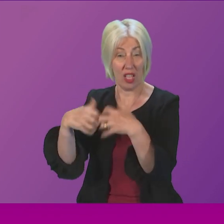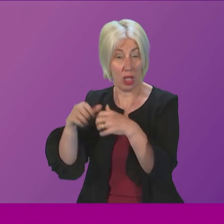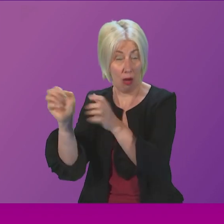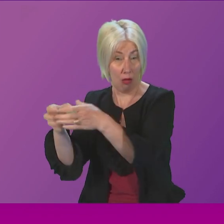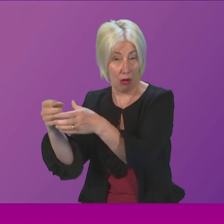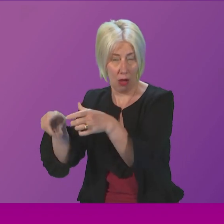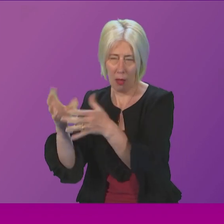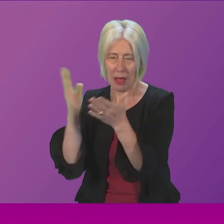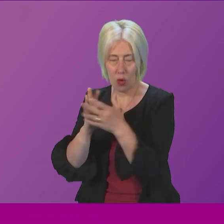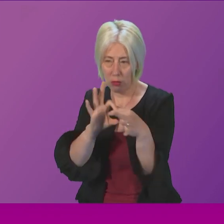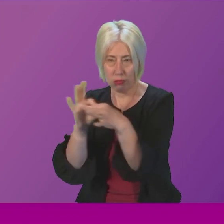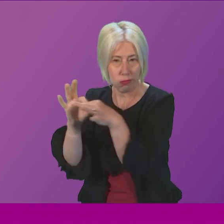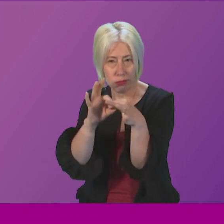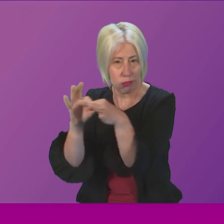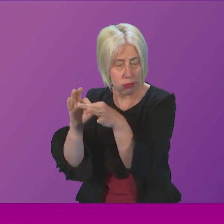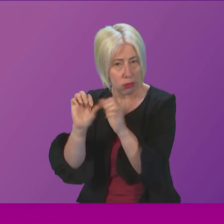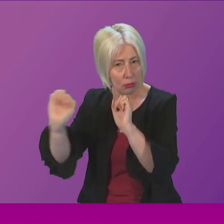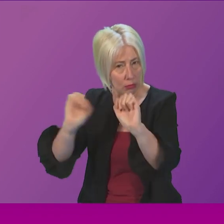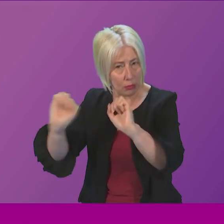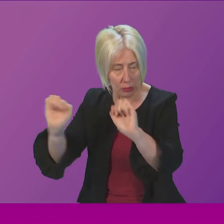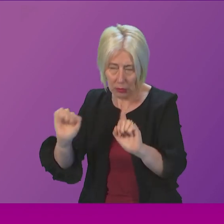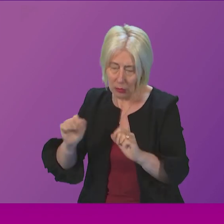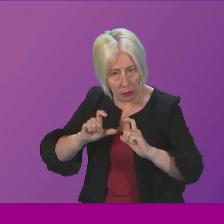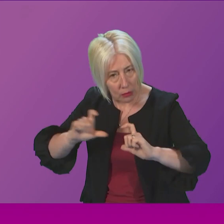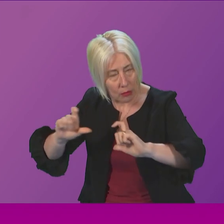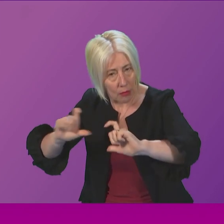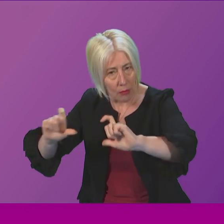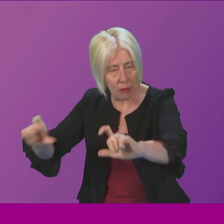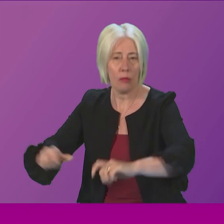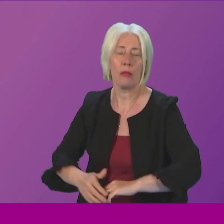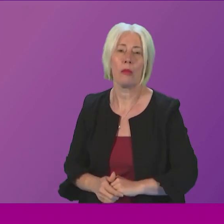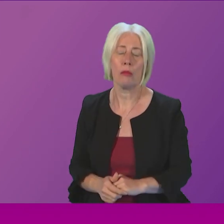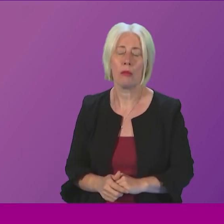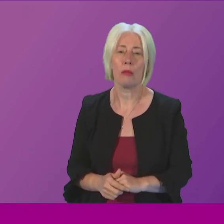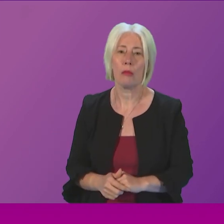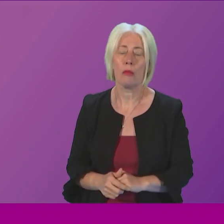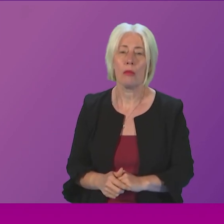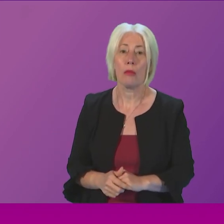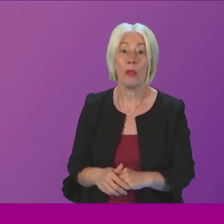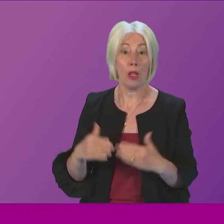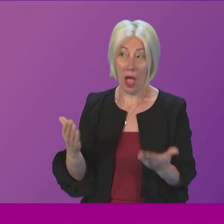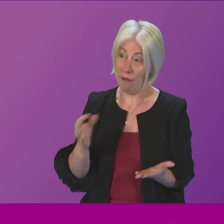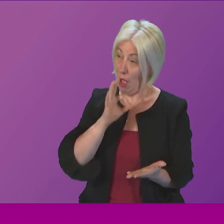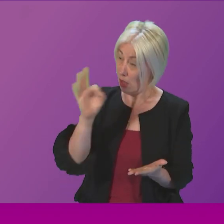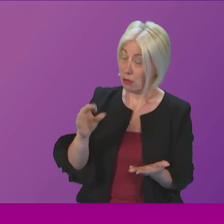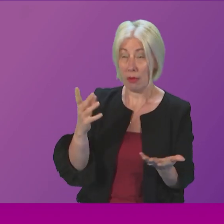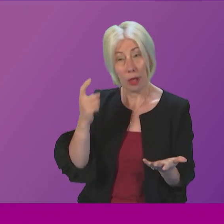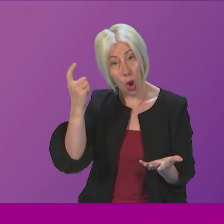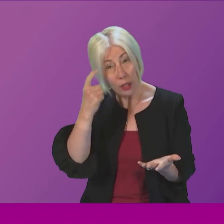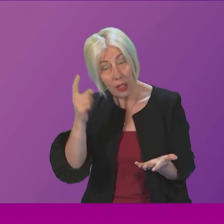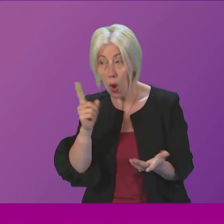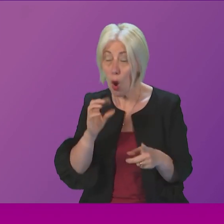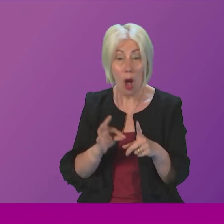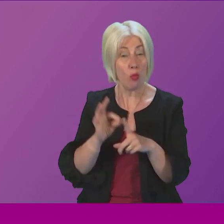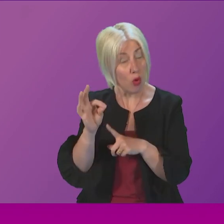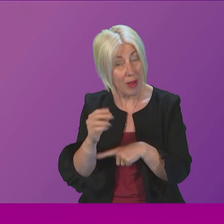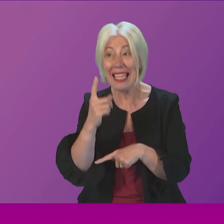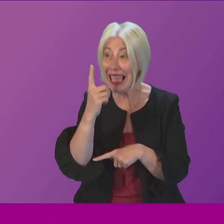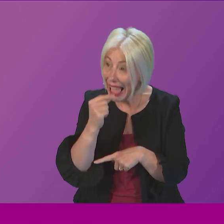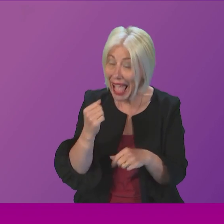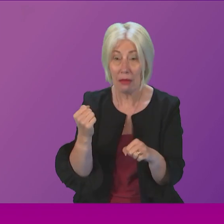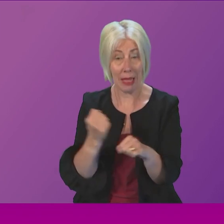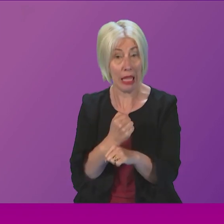continues to engage with the association to consider what improvements can be made to